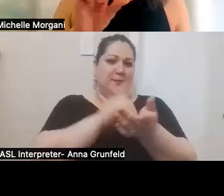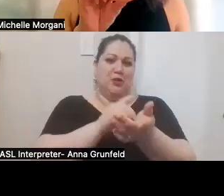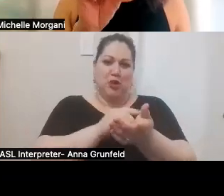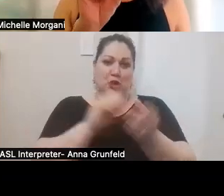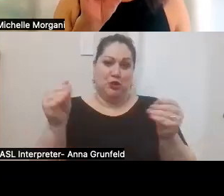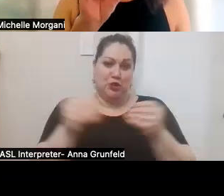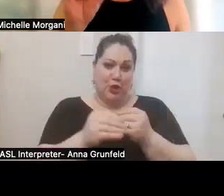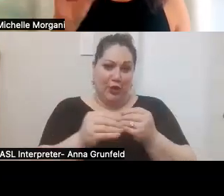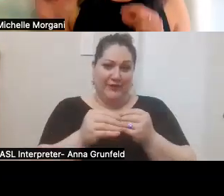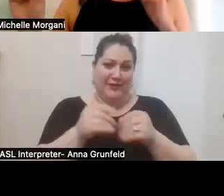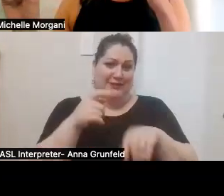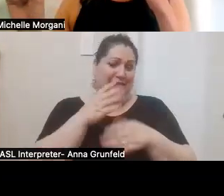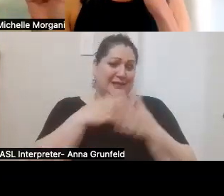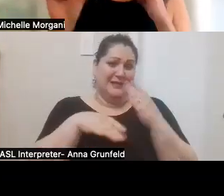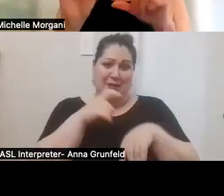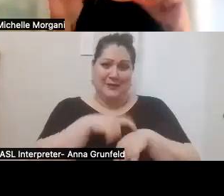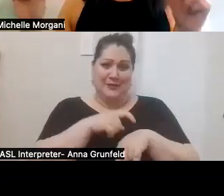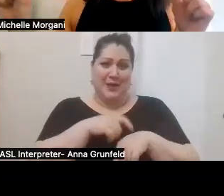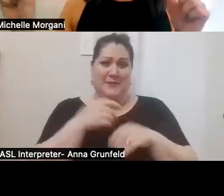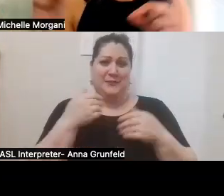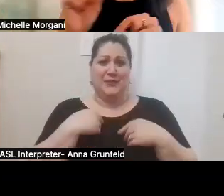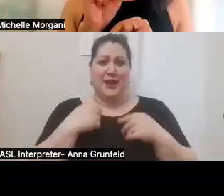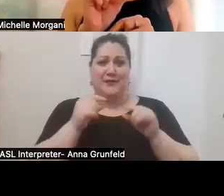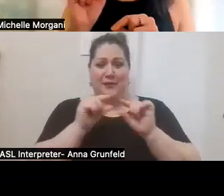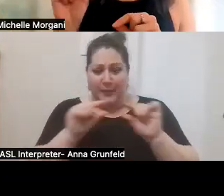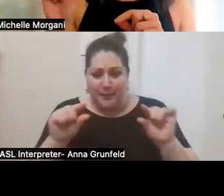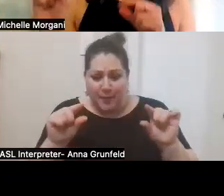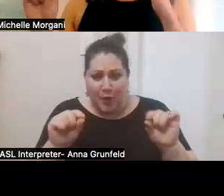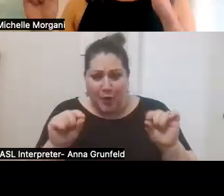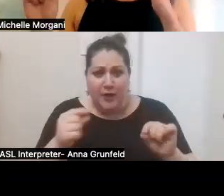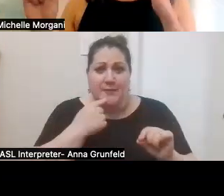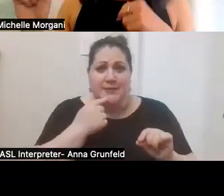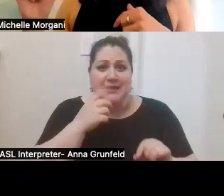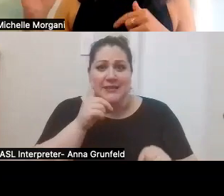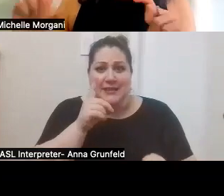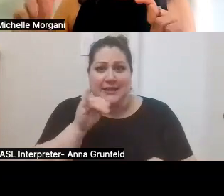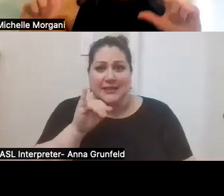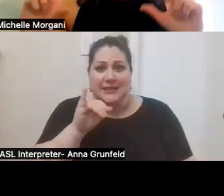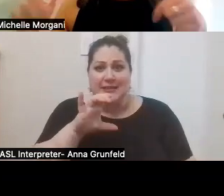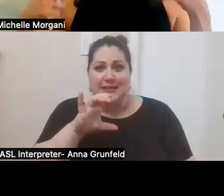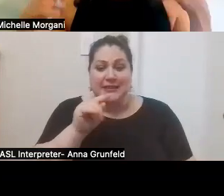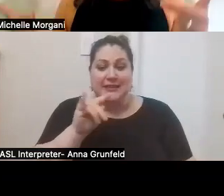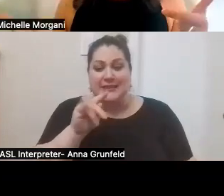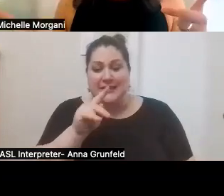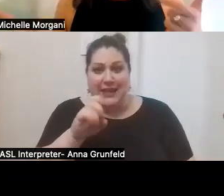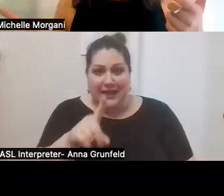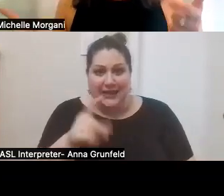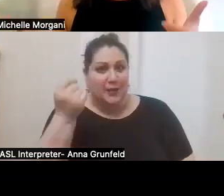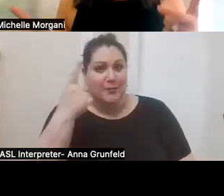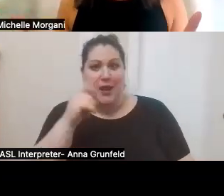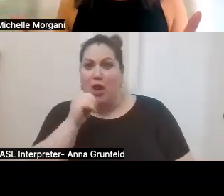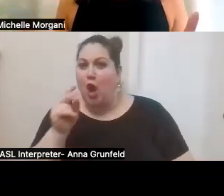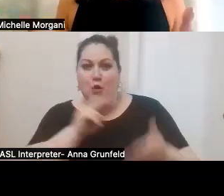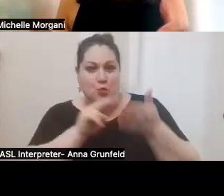sort of have a little line at the caveat that the boxes dictated, but not read in these cases for our students on practicum.